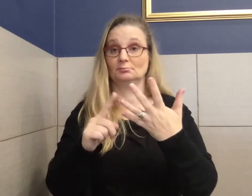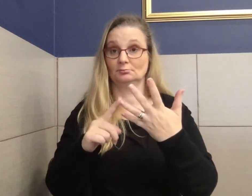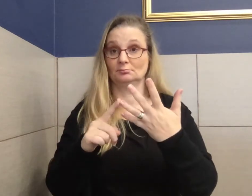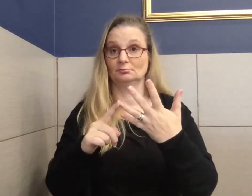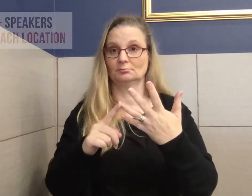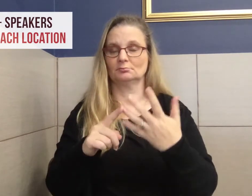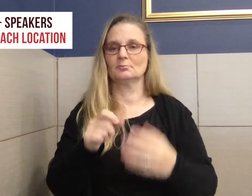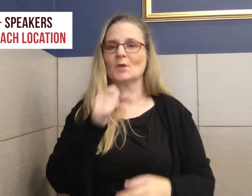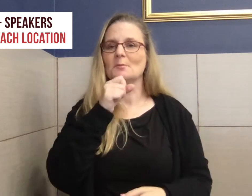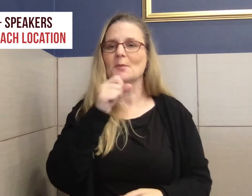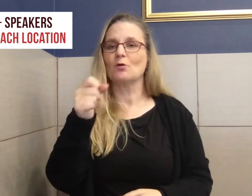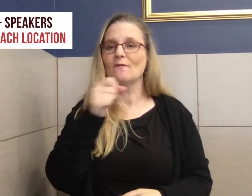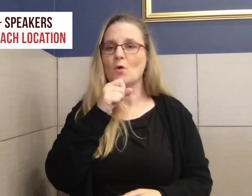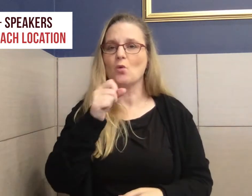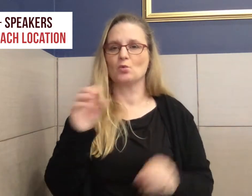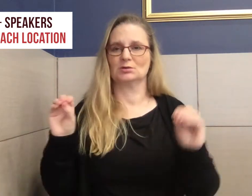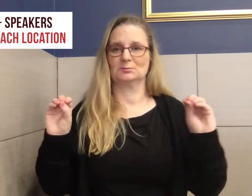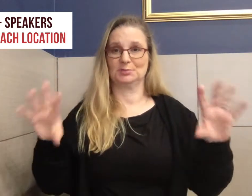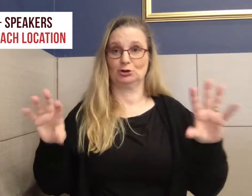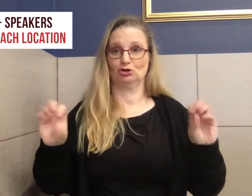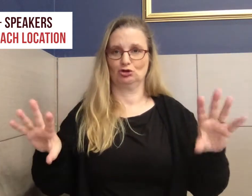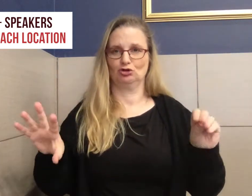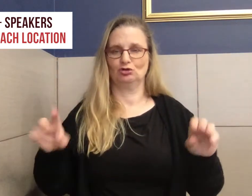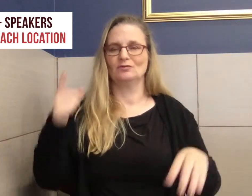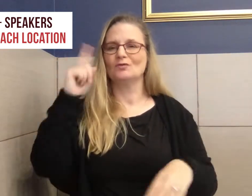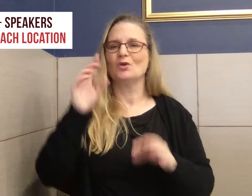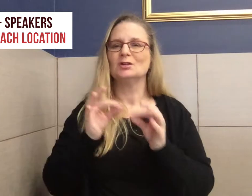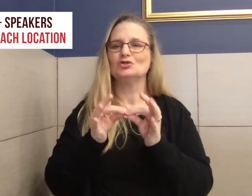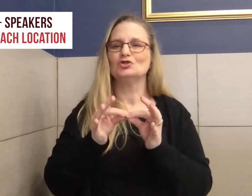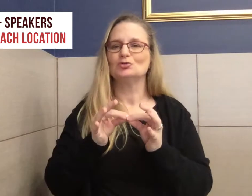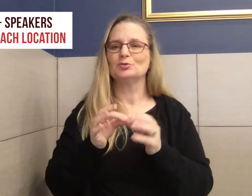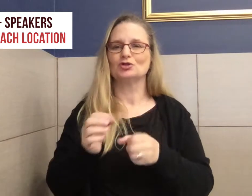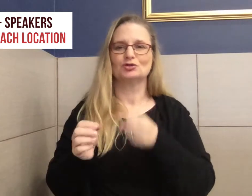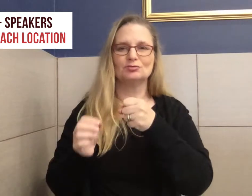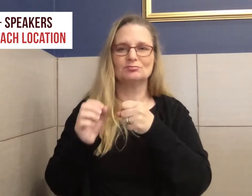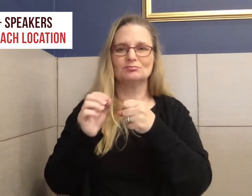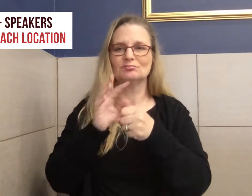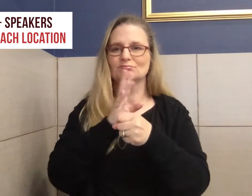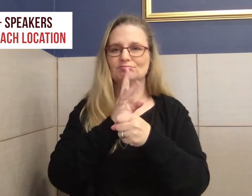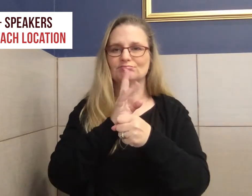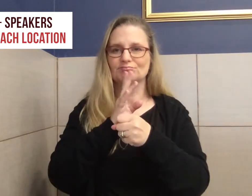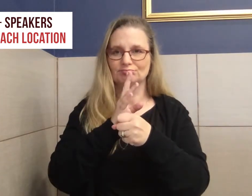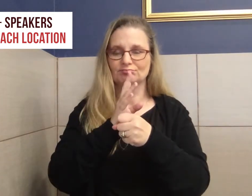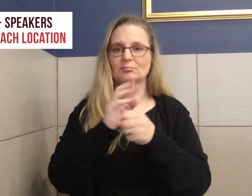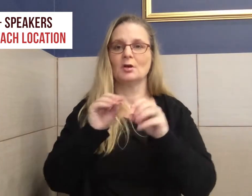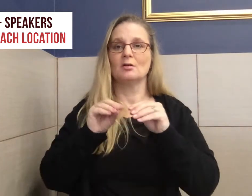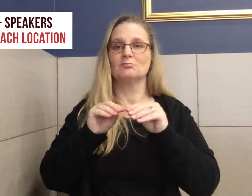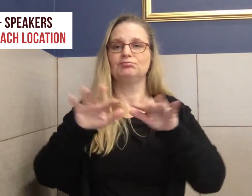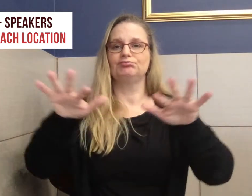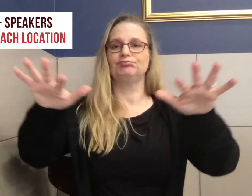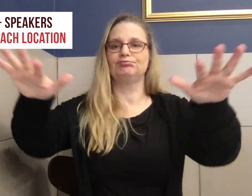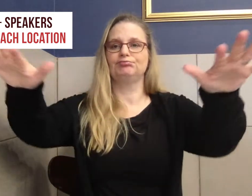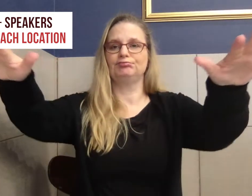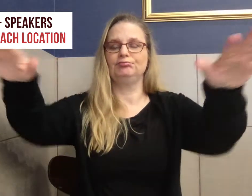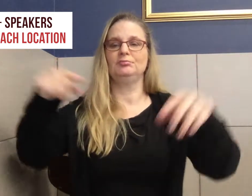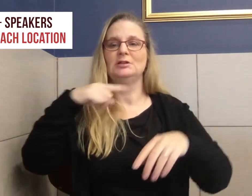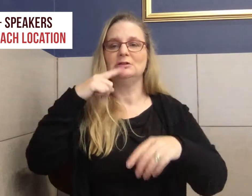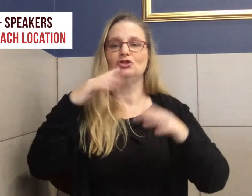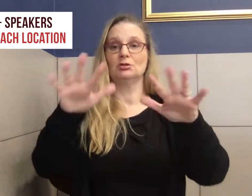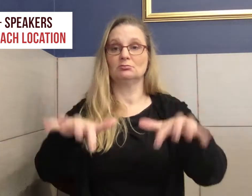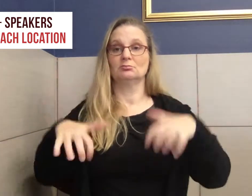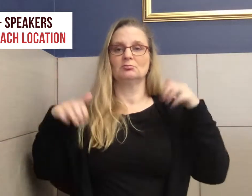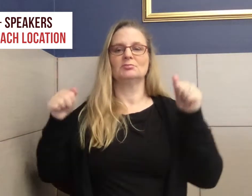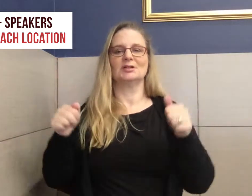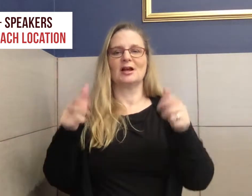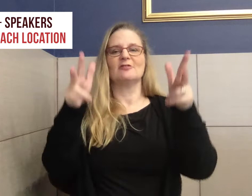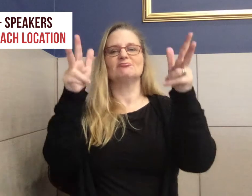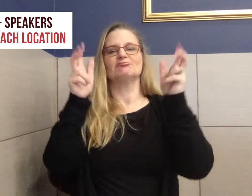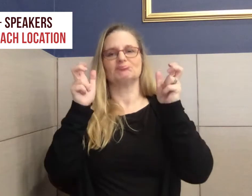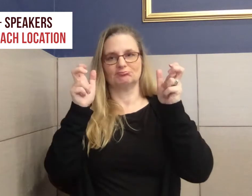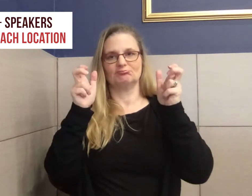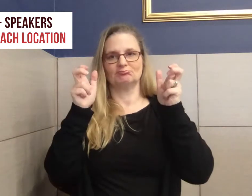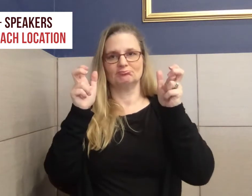Microphone and speaker rentals for some locations for interpreters to use so hearing people can understand.